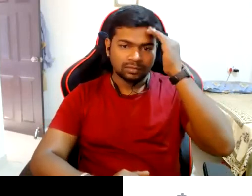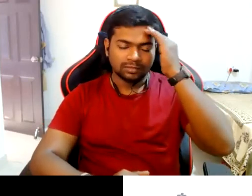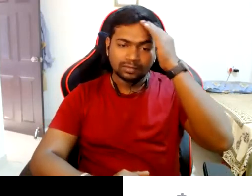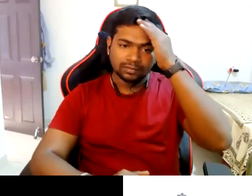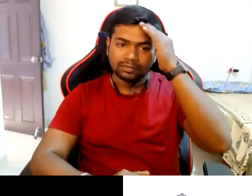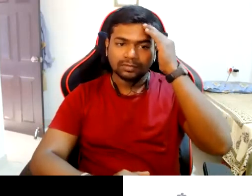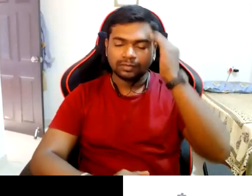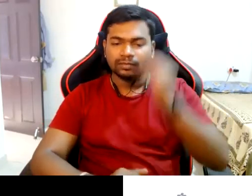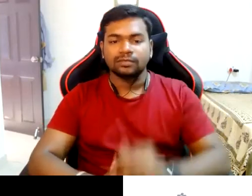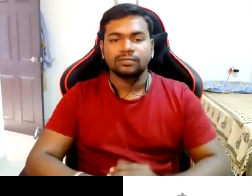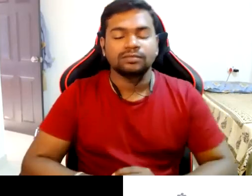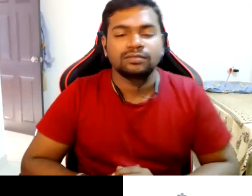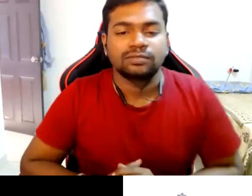so thats it.